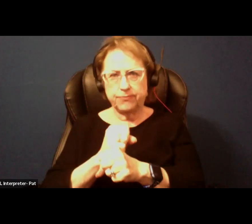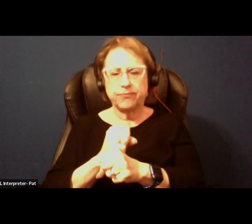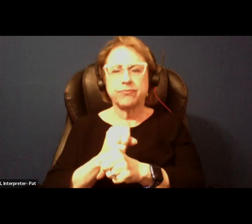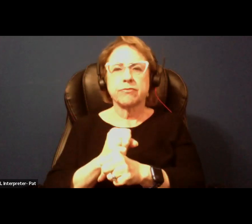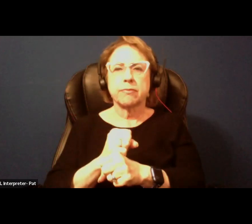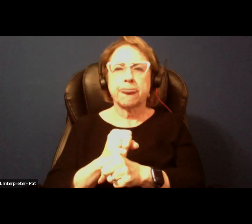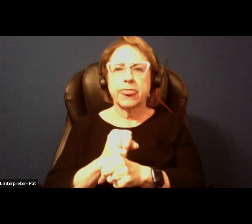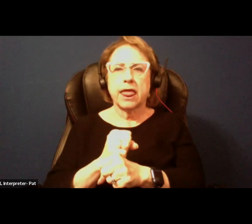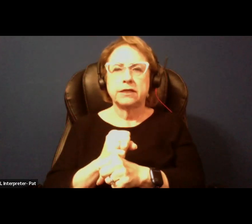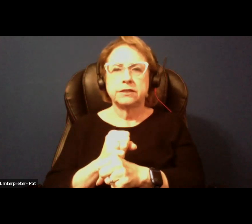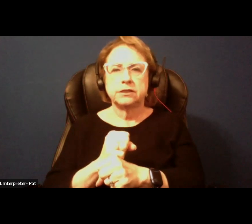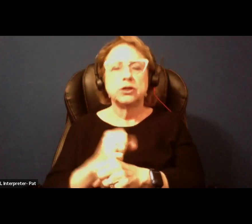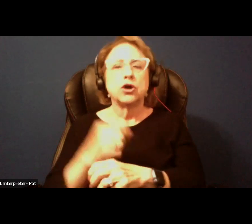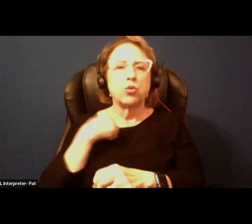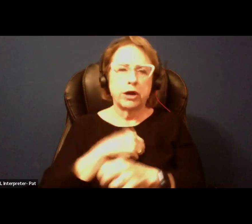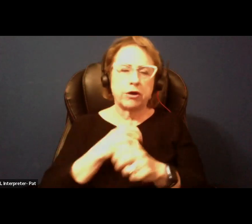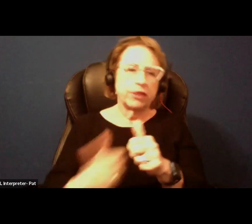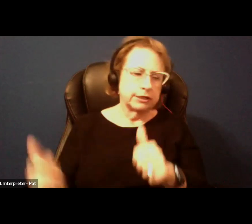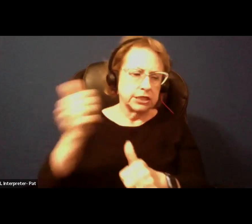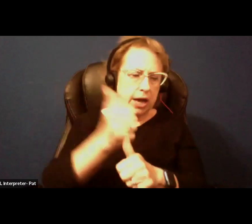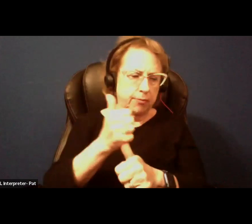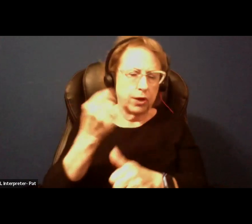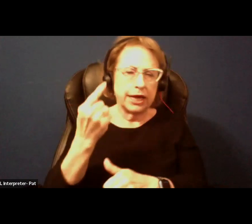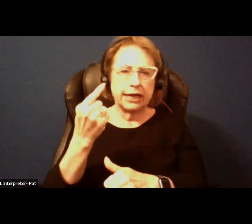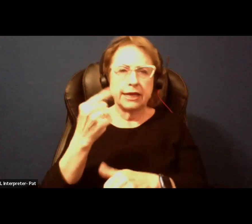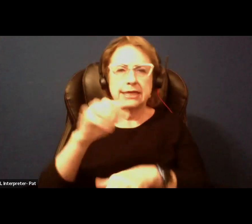country. There are others, but we are the main ones. We were established in 1938. We have about